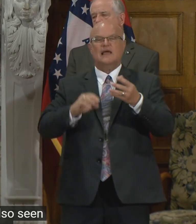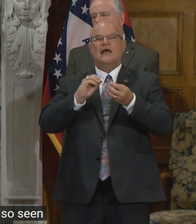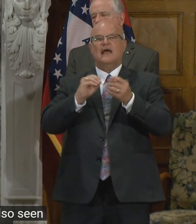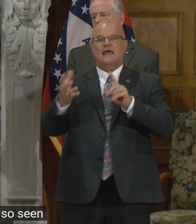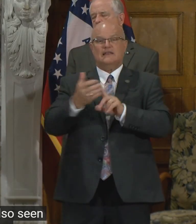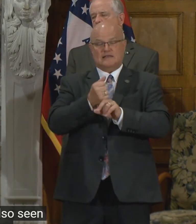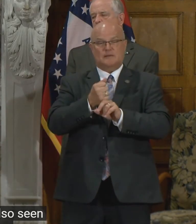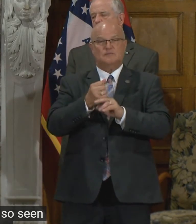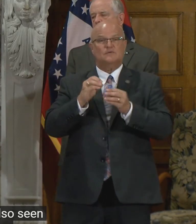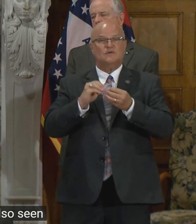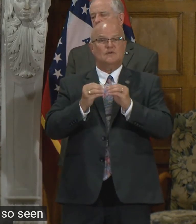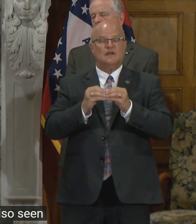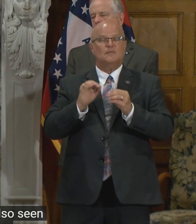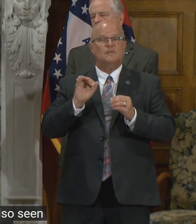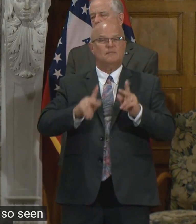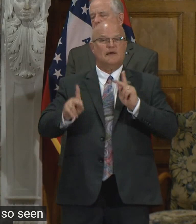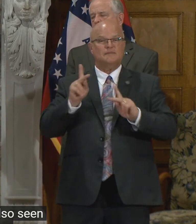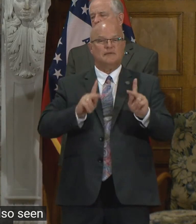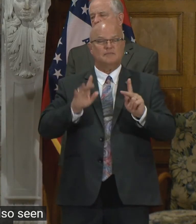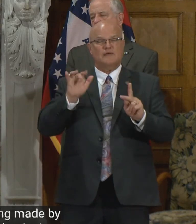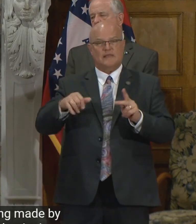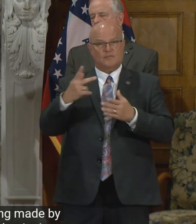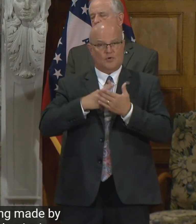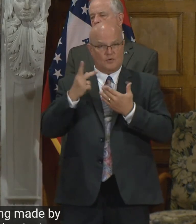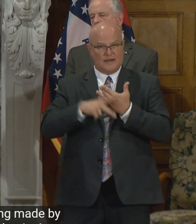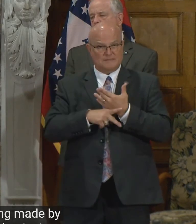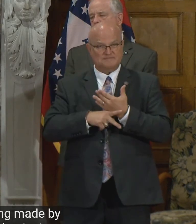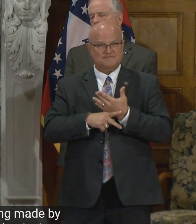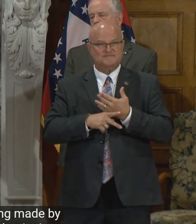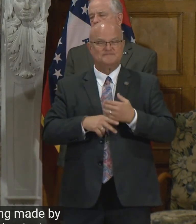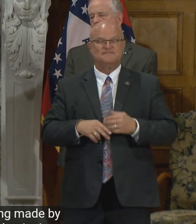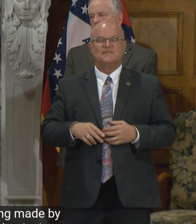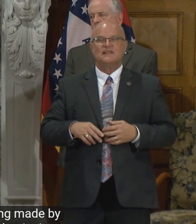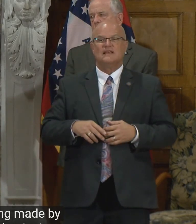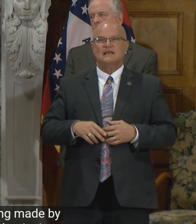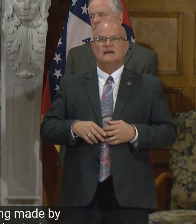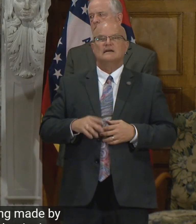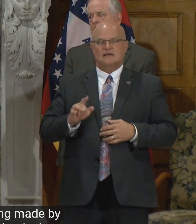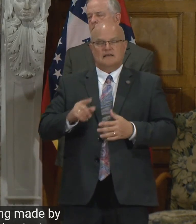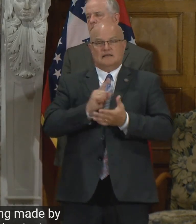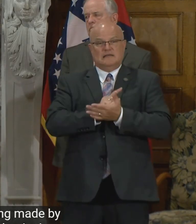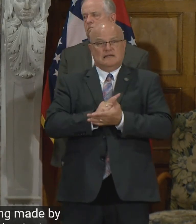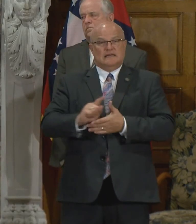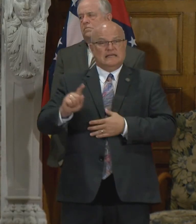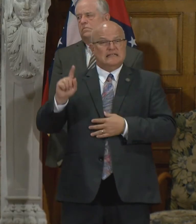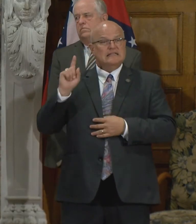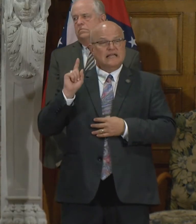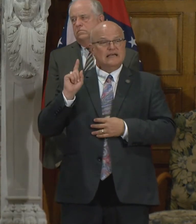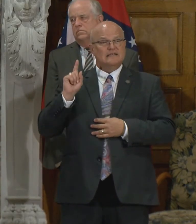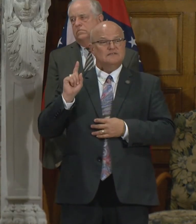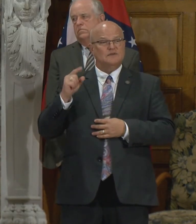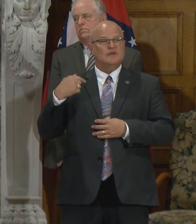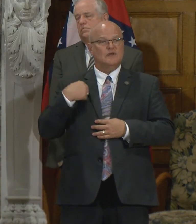arrests being made by those by that program. Beginning last week we implemented